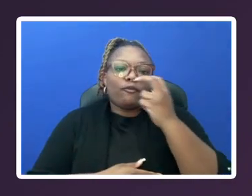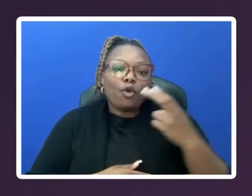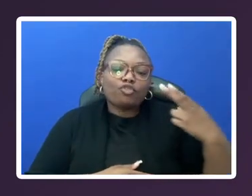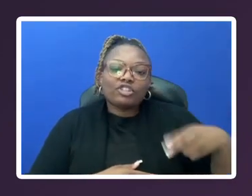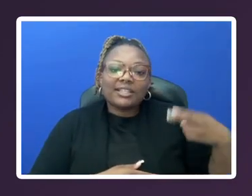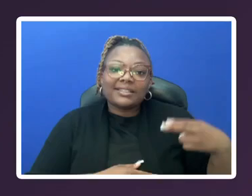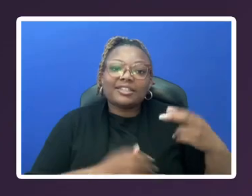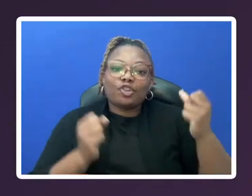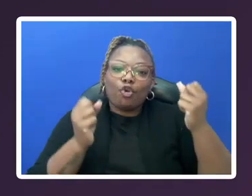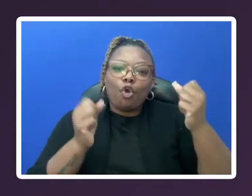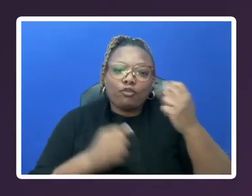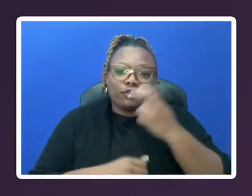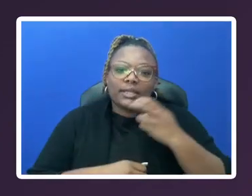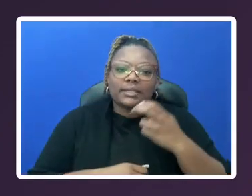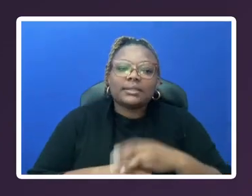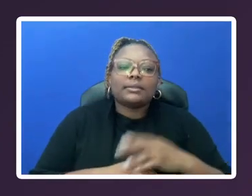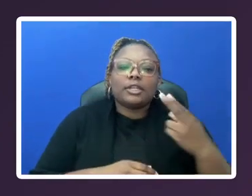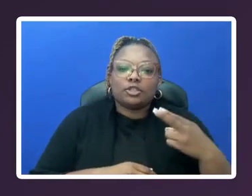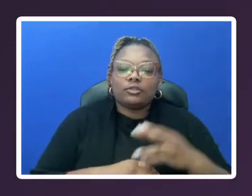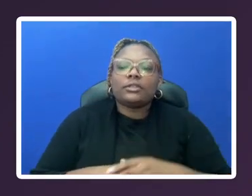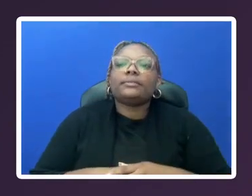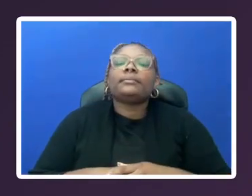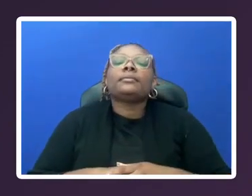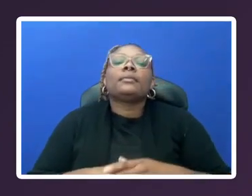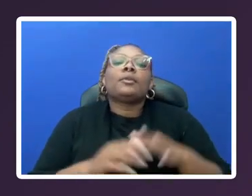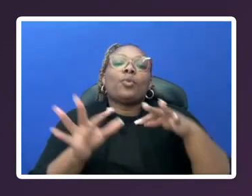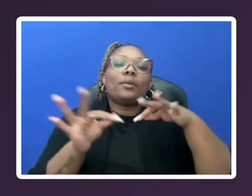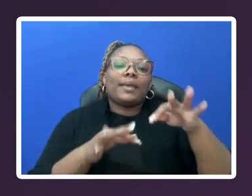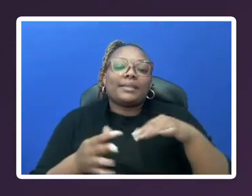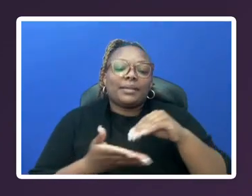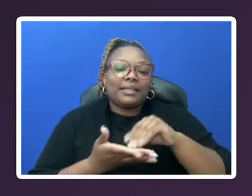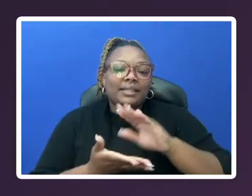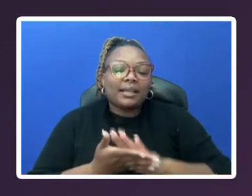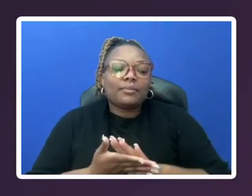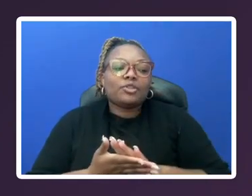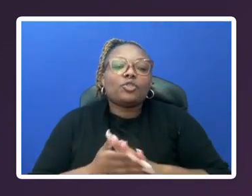of documentation. And throughout the steps Ms. Green will discuss how she adapted the steps